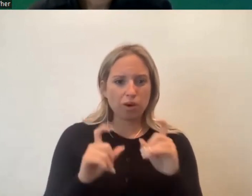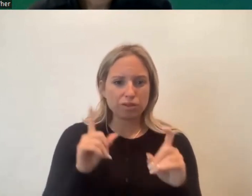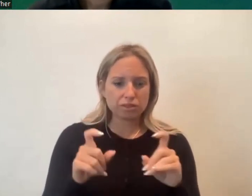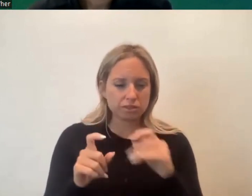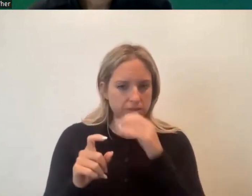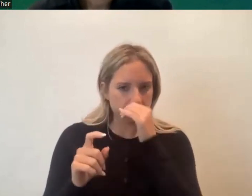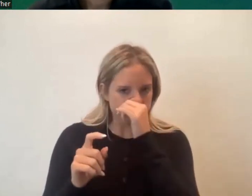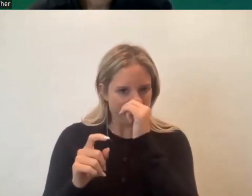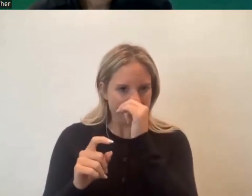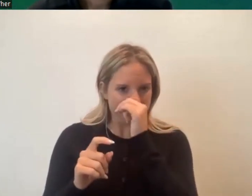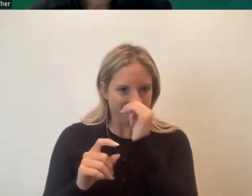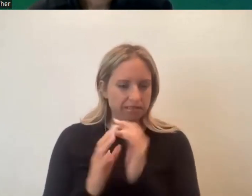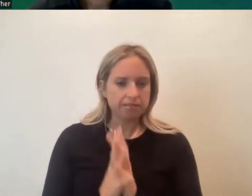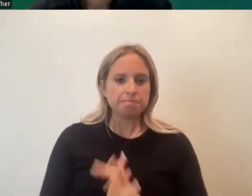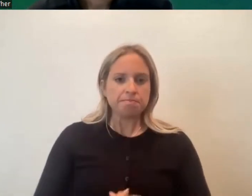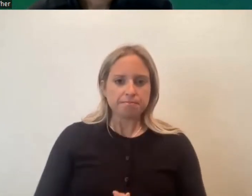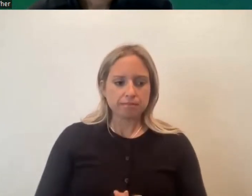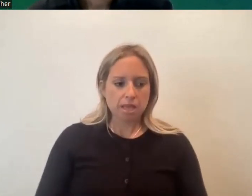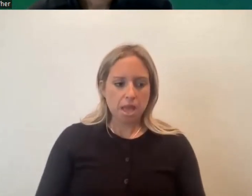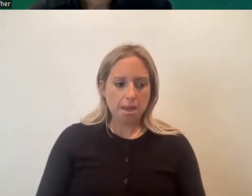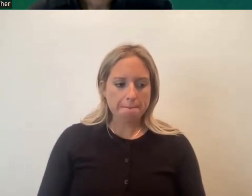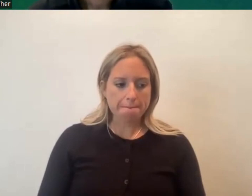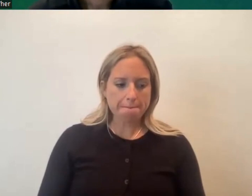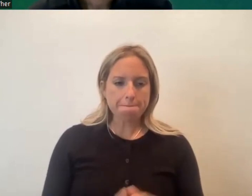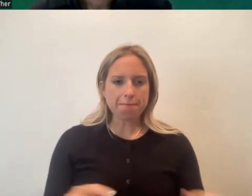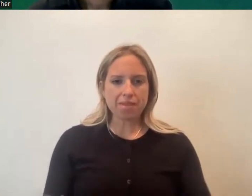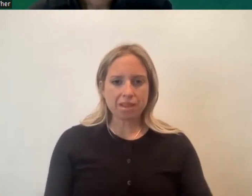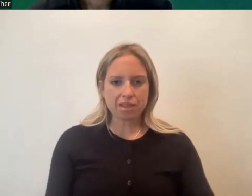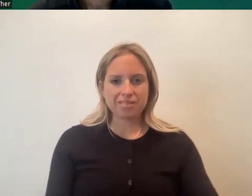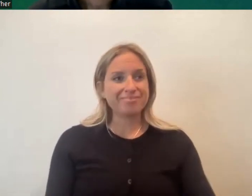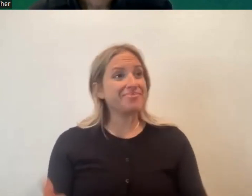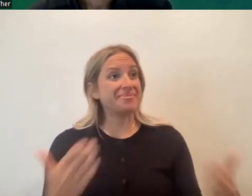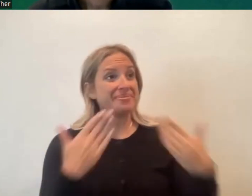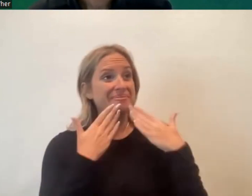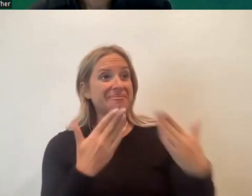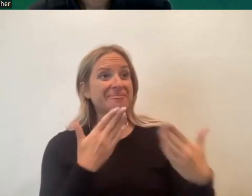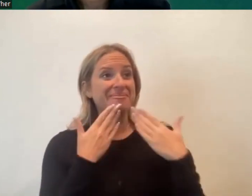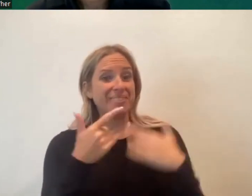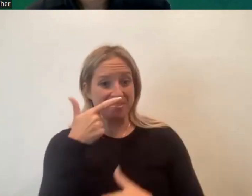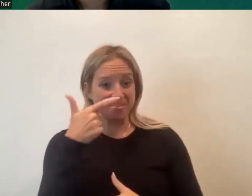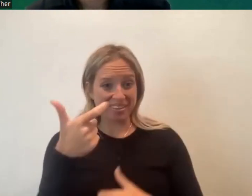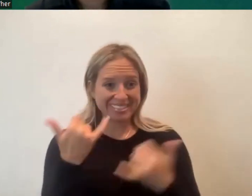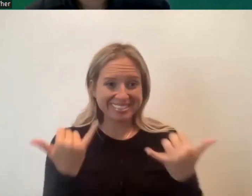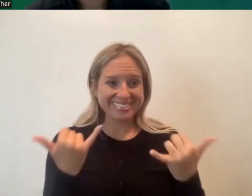Lanie: I'll just say thank you for watching. Thank you for listening.